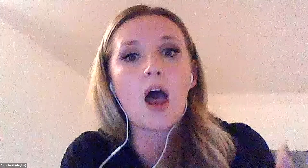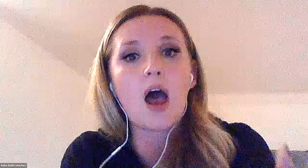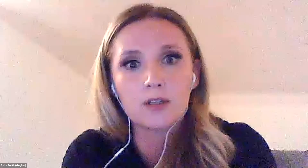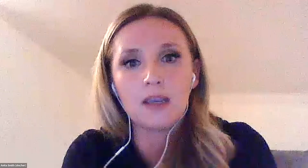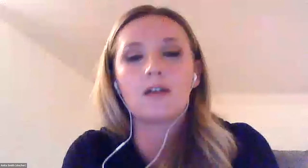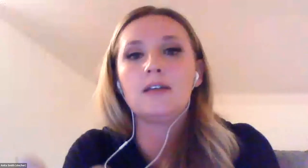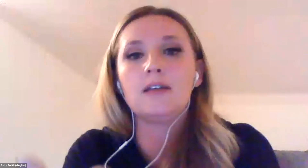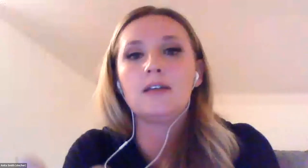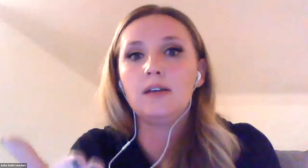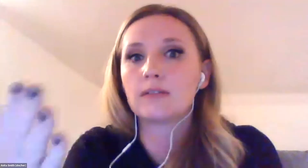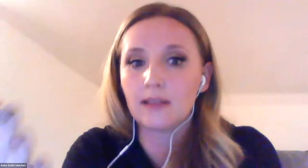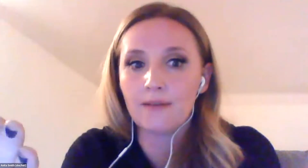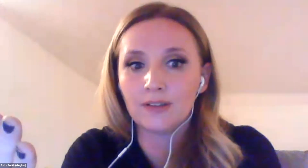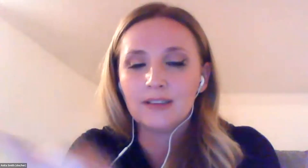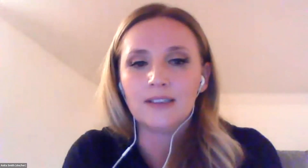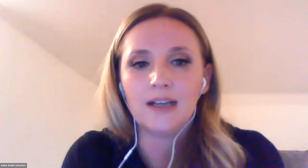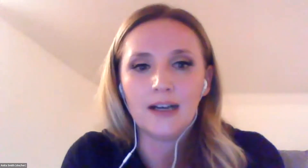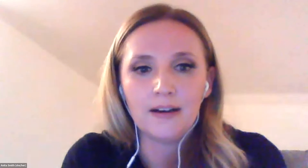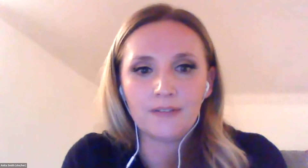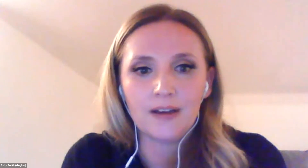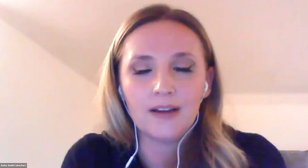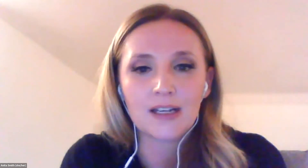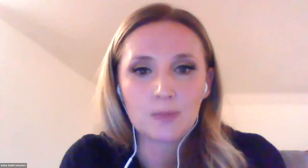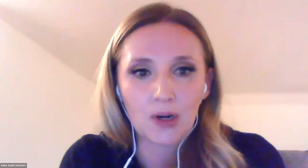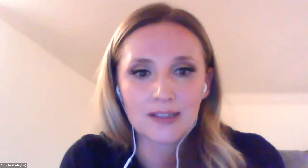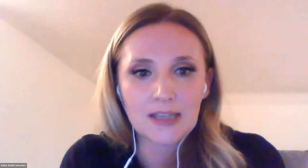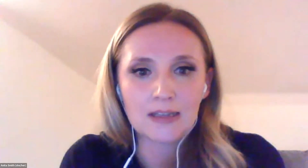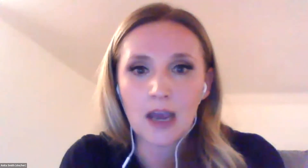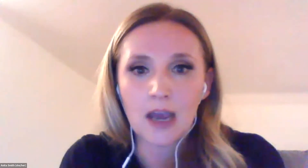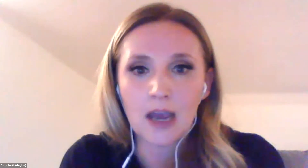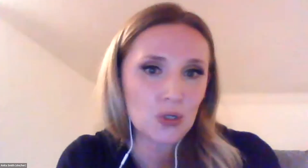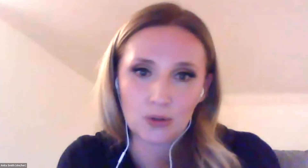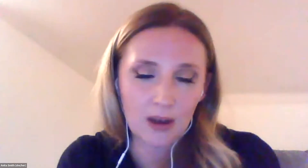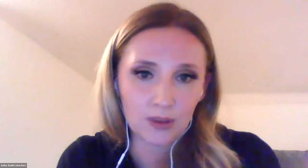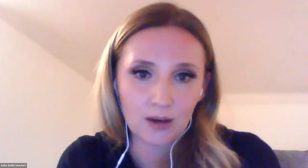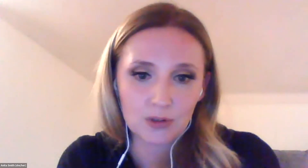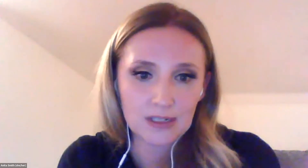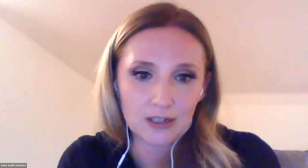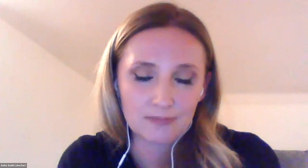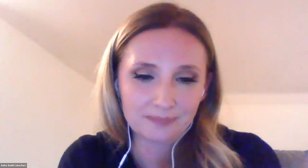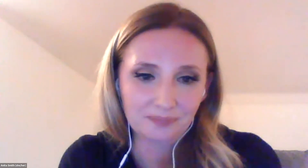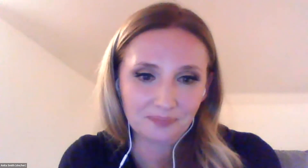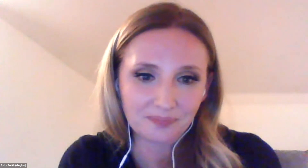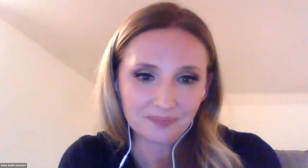I want to guarantee you a certain level of experience and I couldn't do that with the outdoor stage.